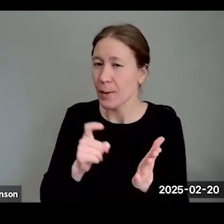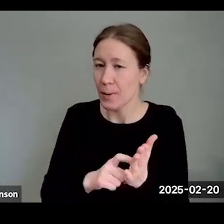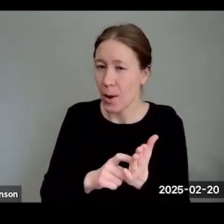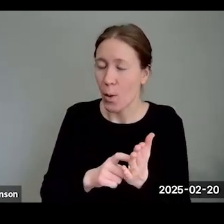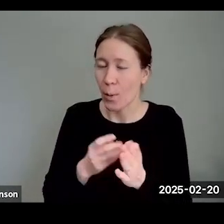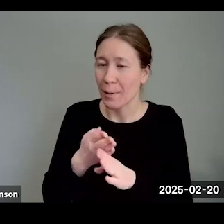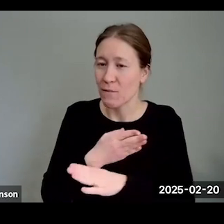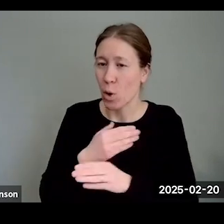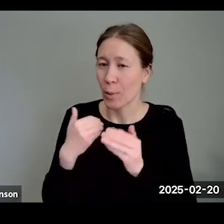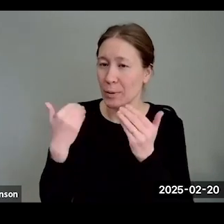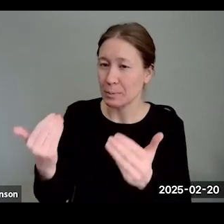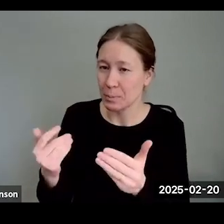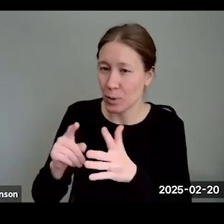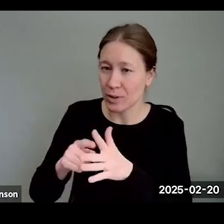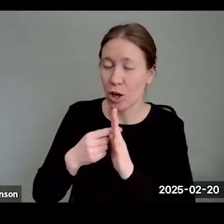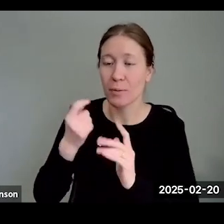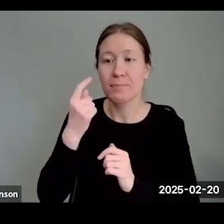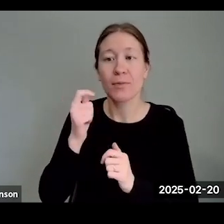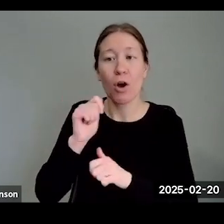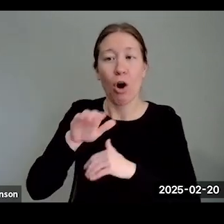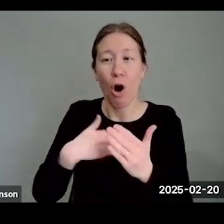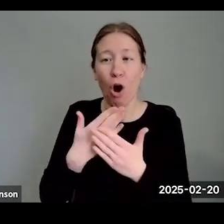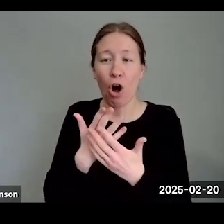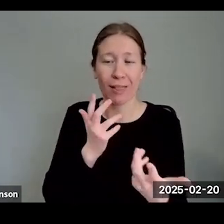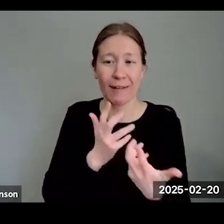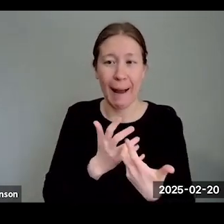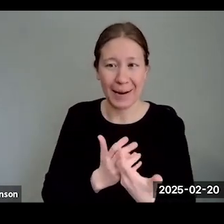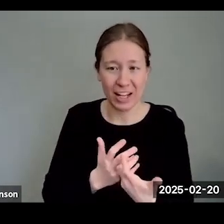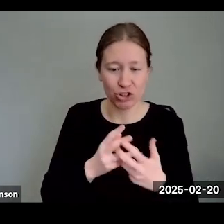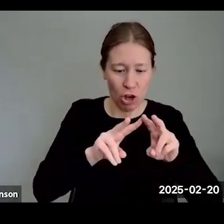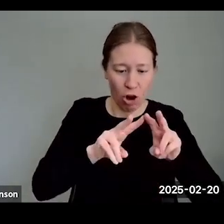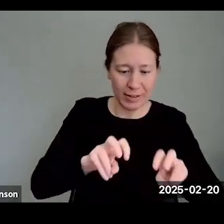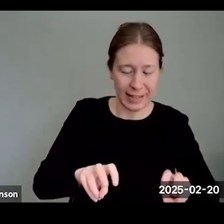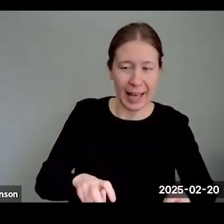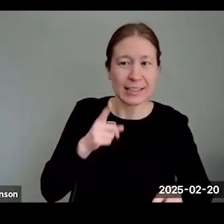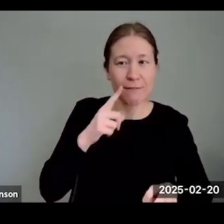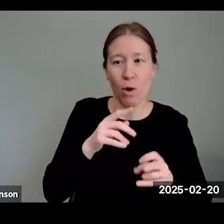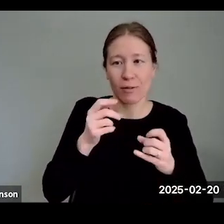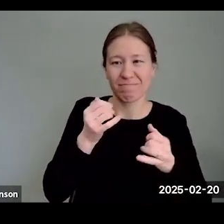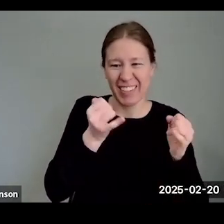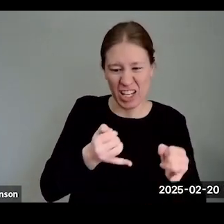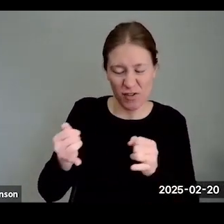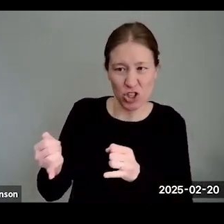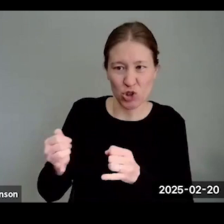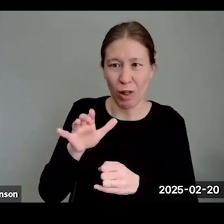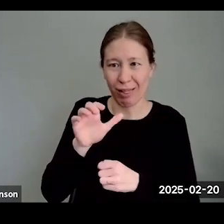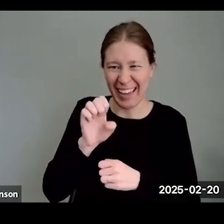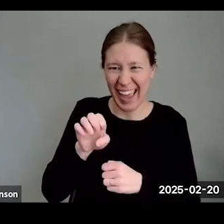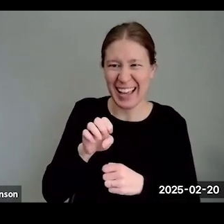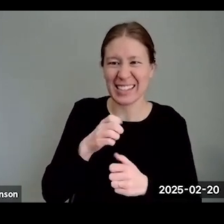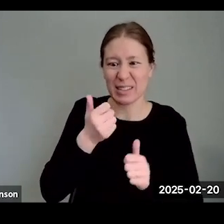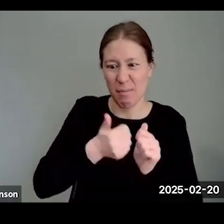that all accommodations are assessed on an individualized case by case basis, through the interactive process,